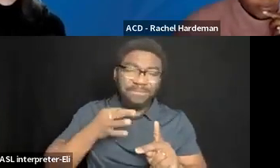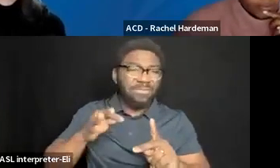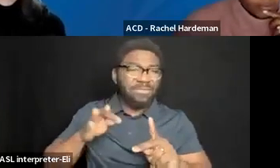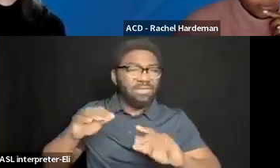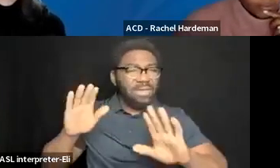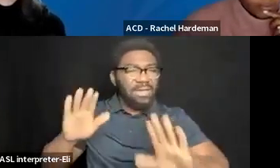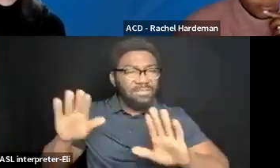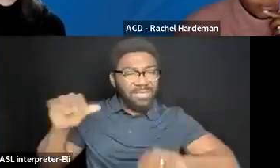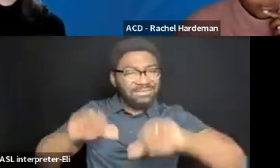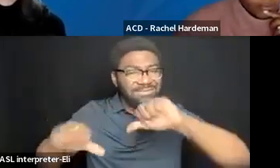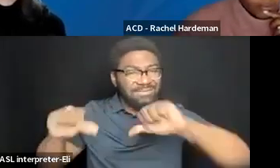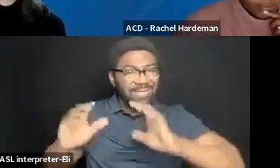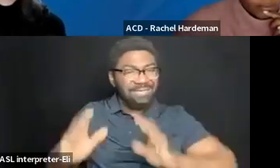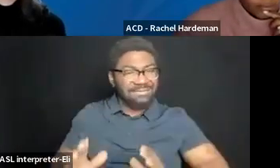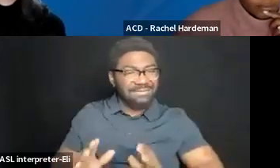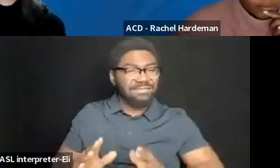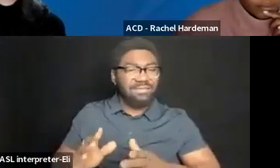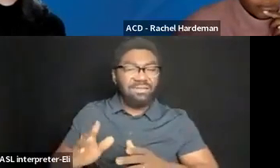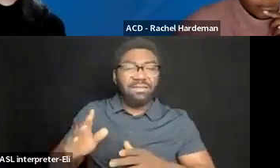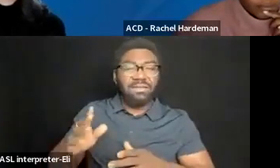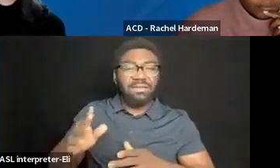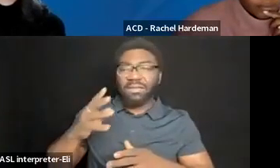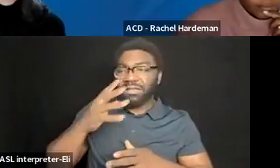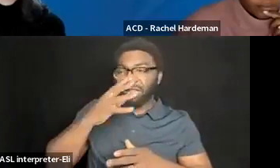so they can become an administrator and be recognized for that.